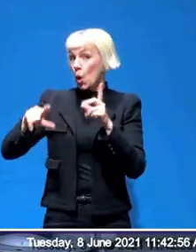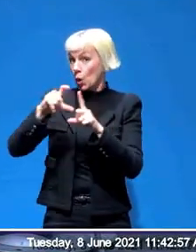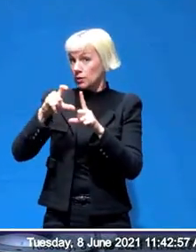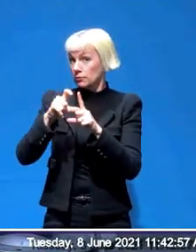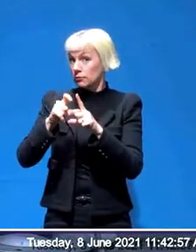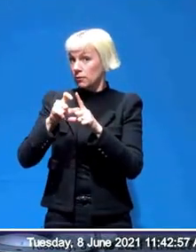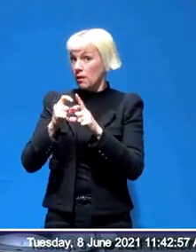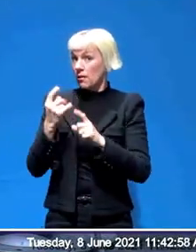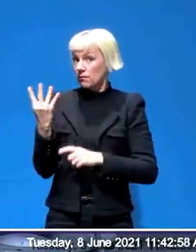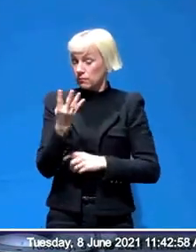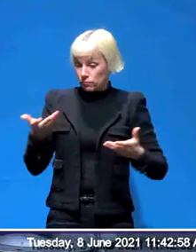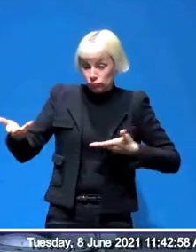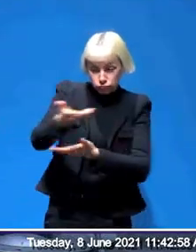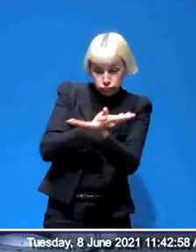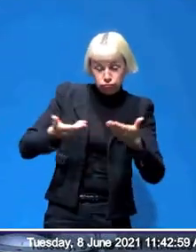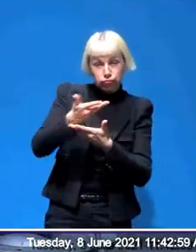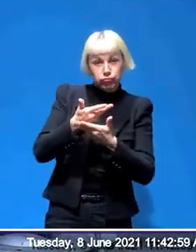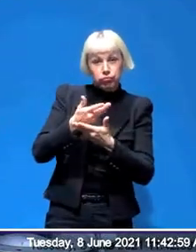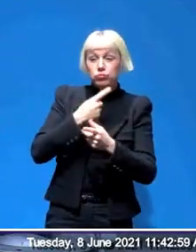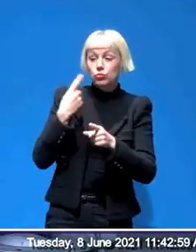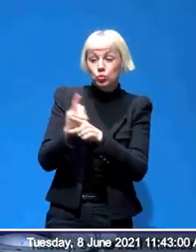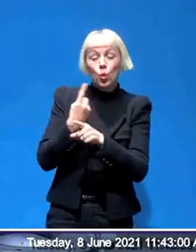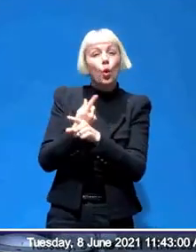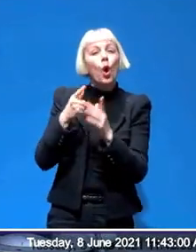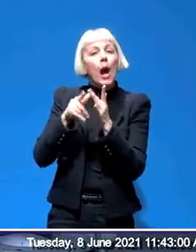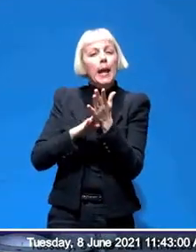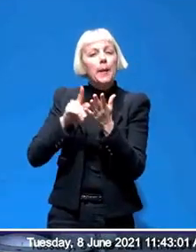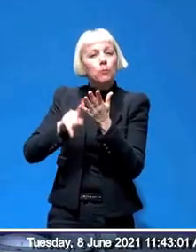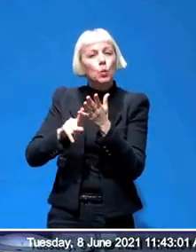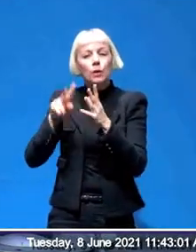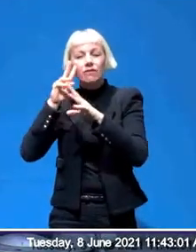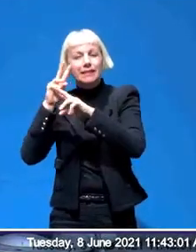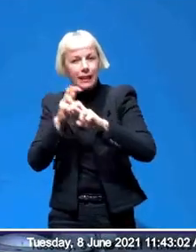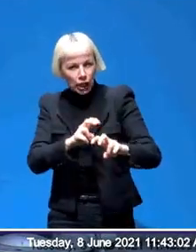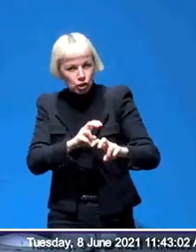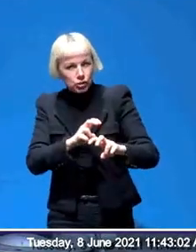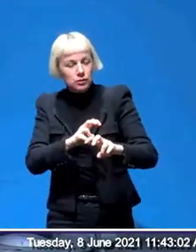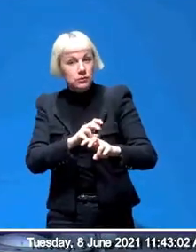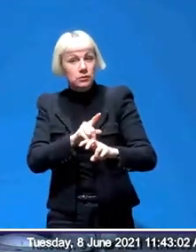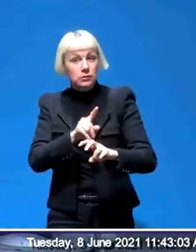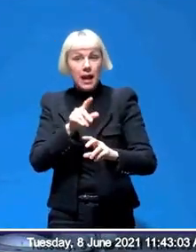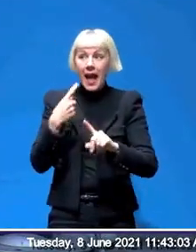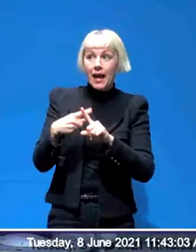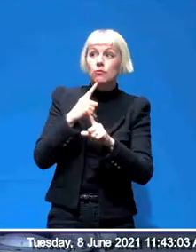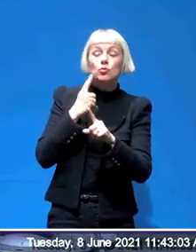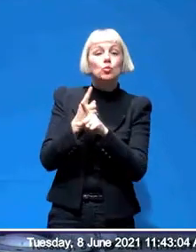been referred to both IMU and the South Australian Police for investigation. I just want to make sure that I've covered the sequence the events.